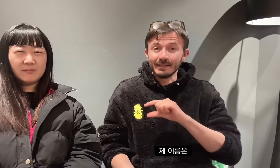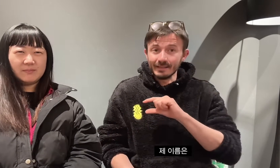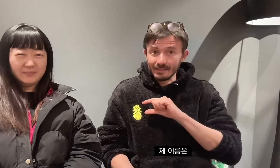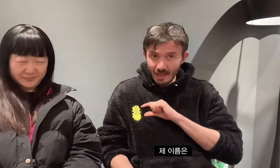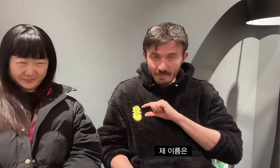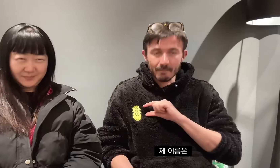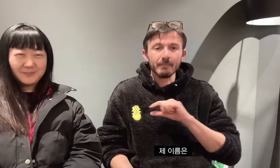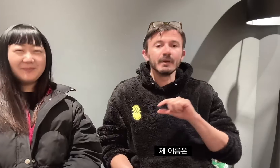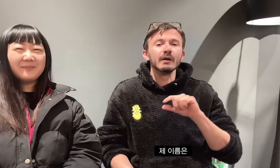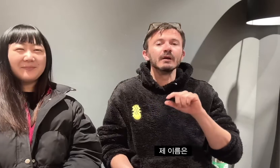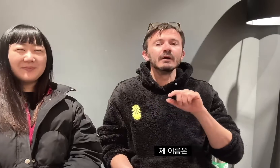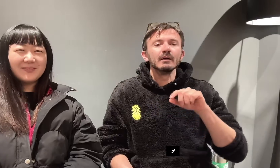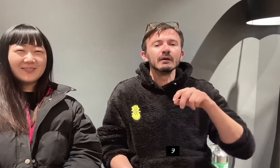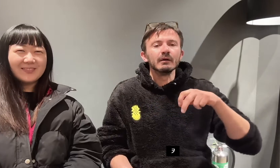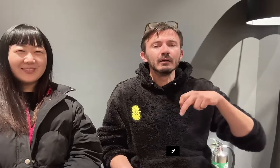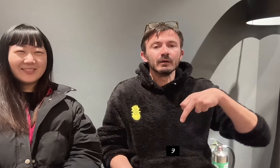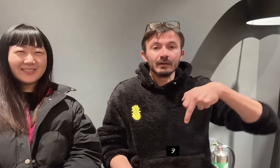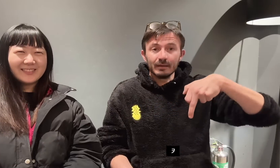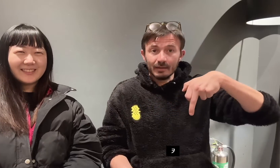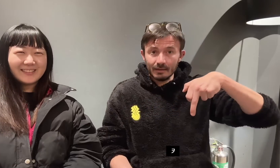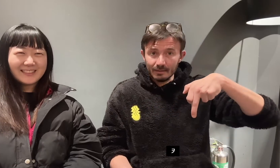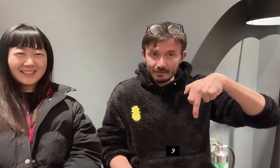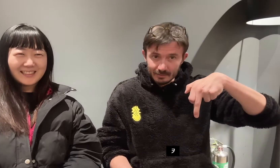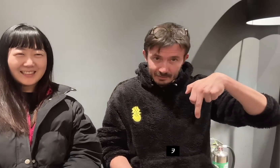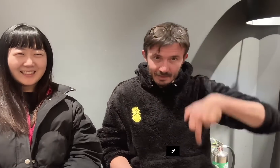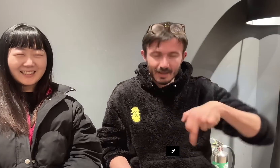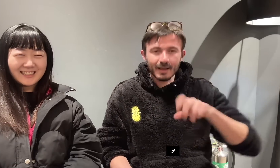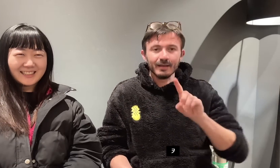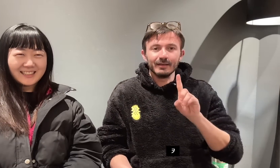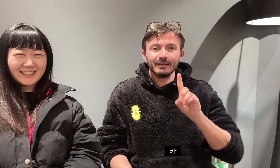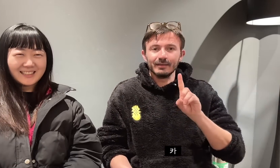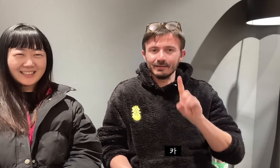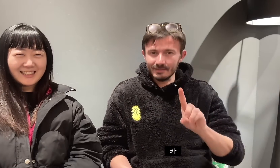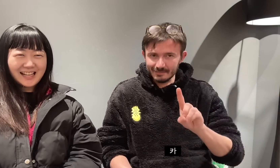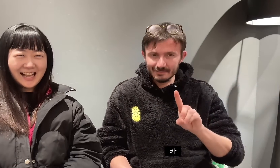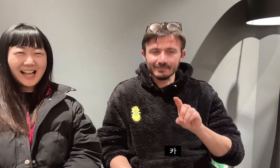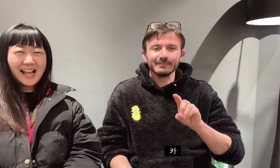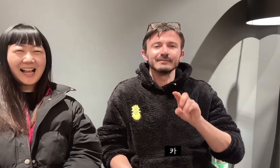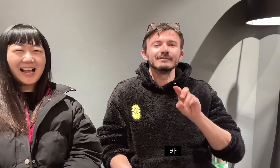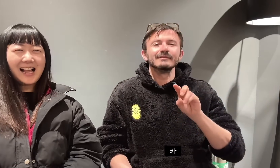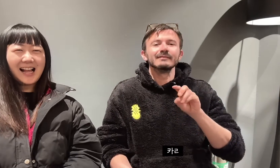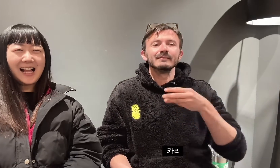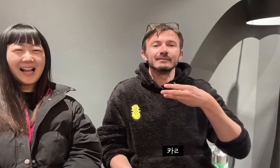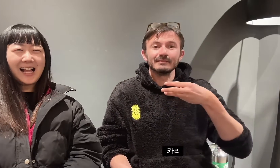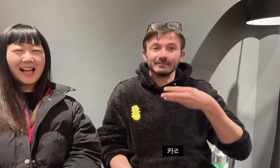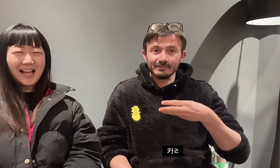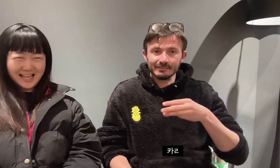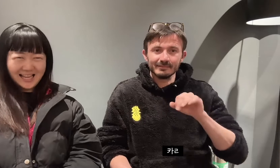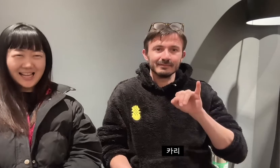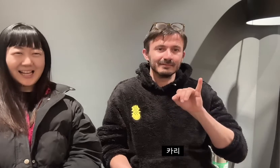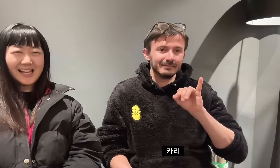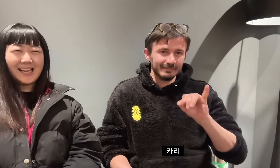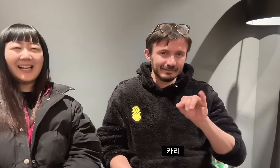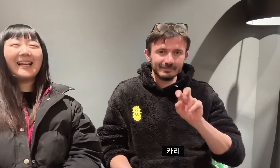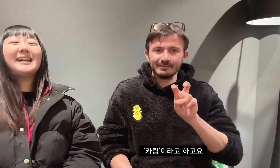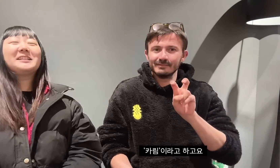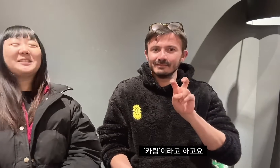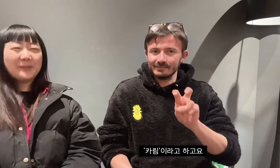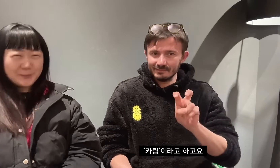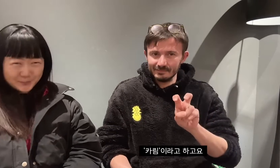My name is Karim.